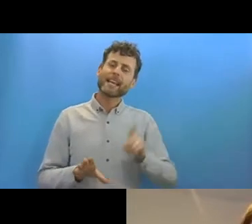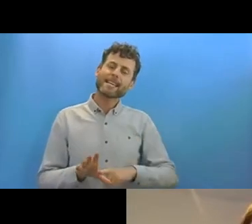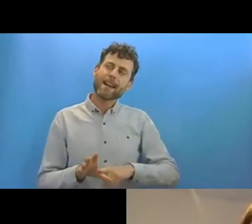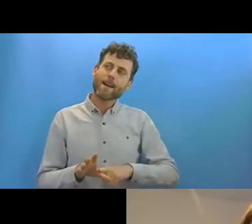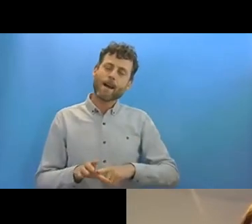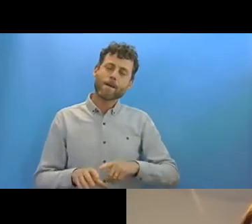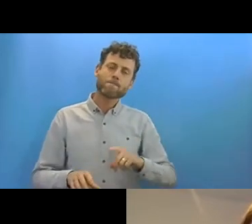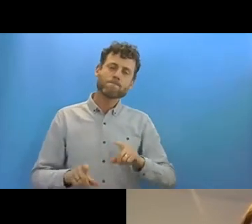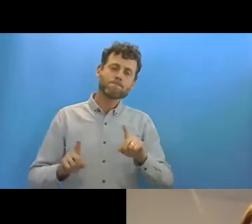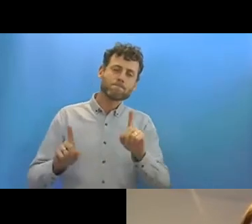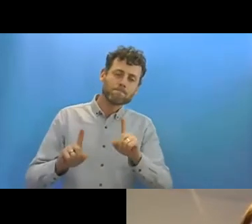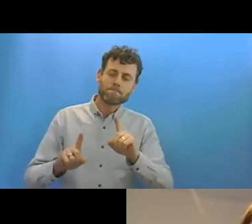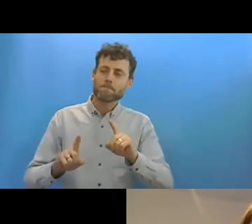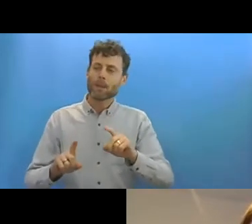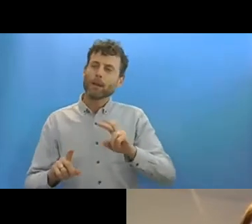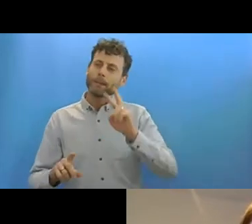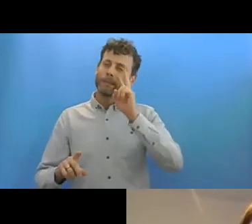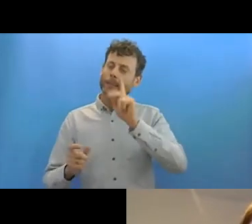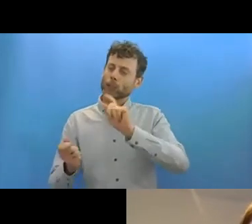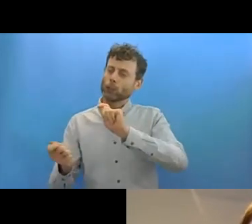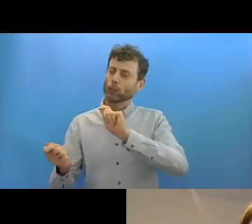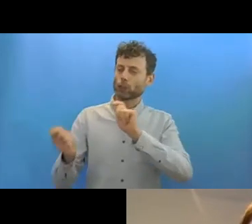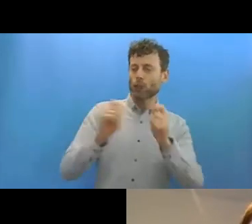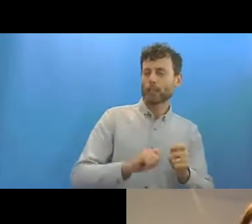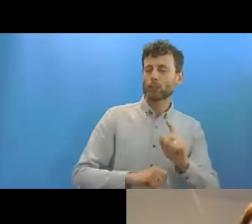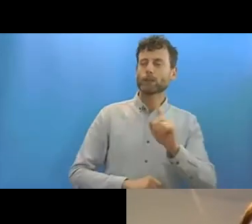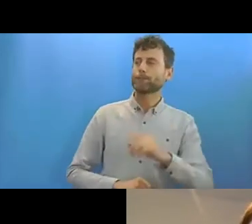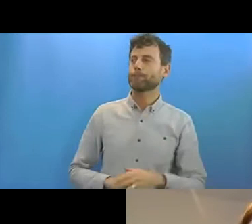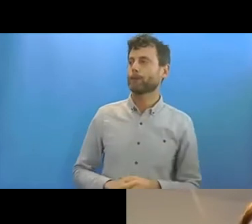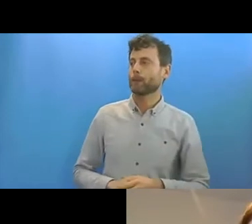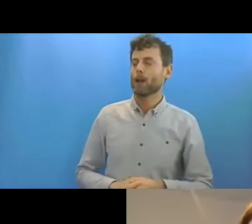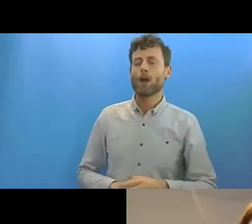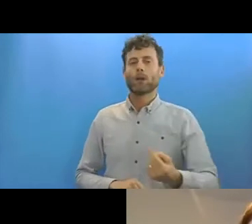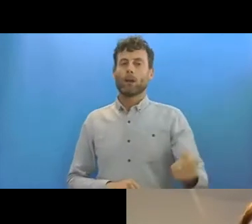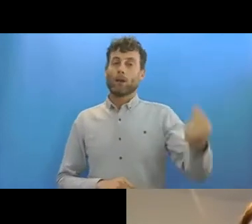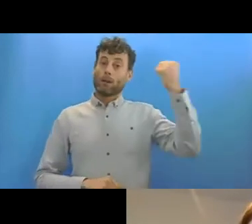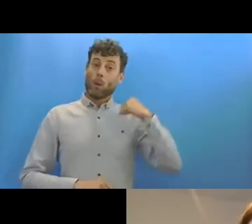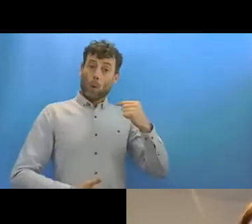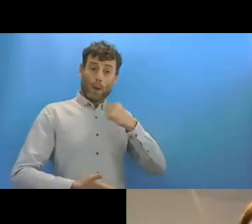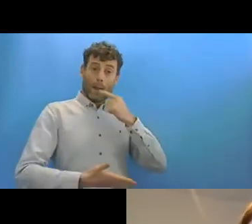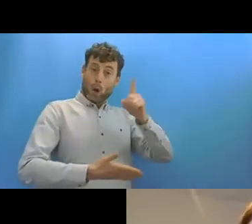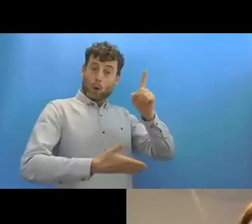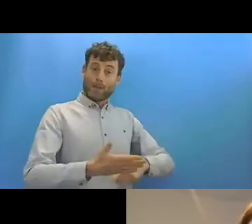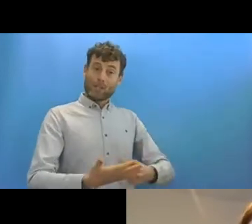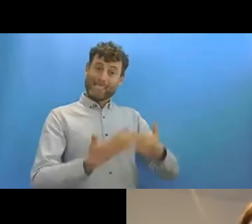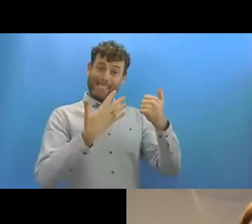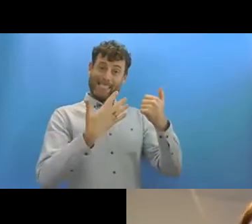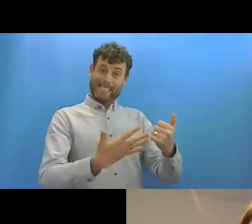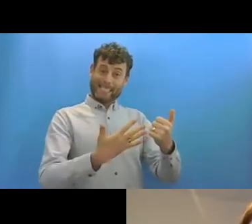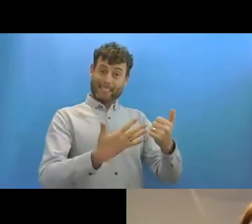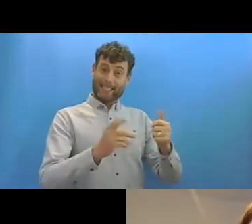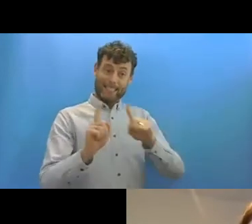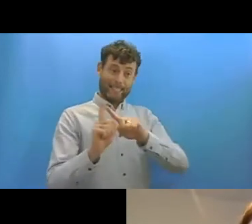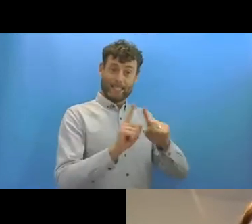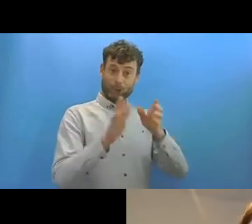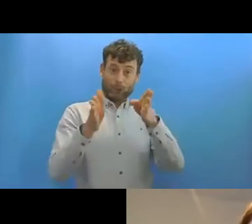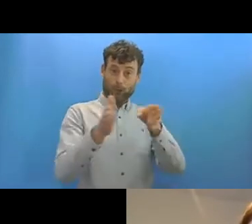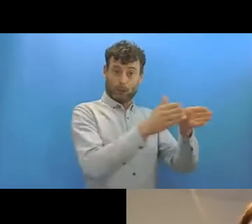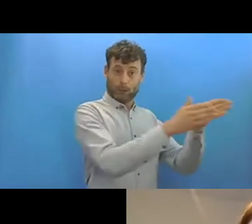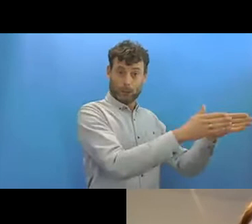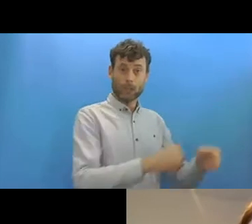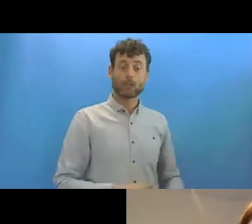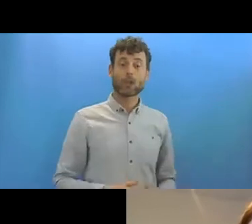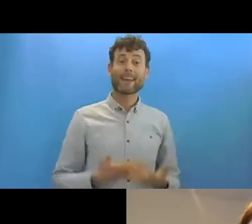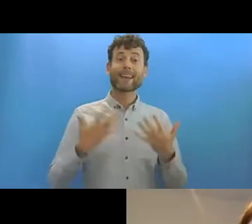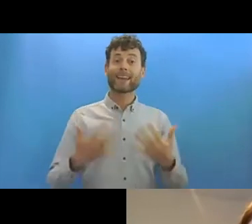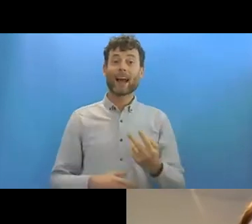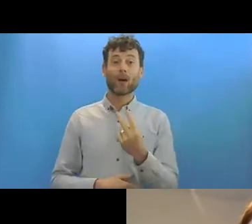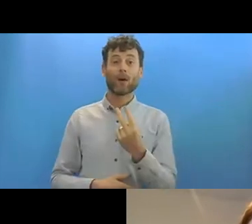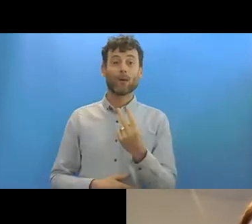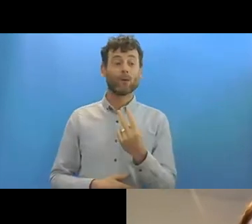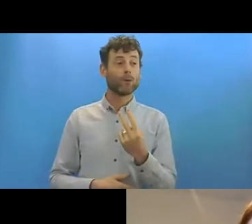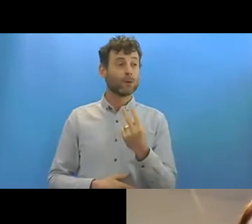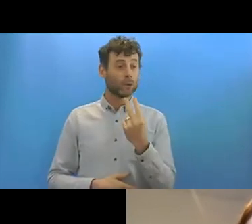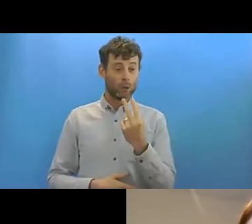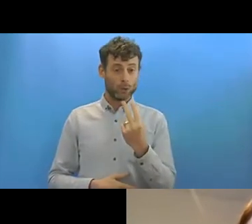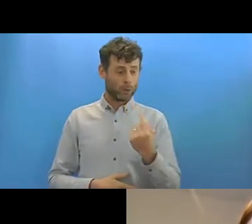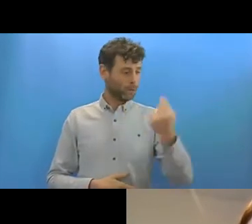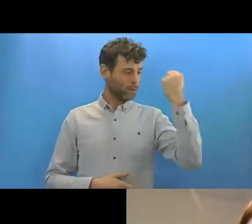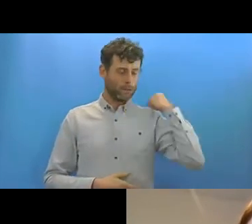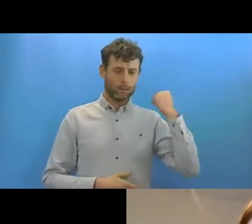I think this year has been really difficult - so over the years, what's shifted and changed has been the range of work that we commissioned, because we started off commissioning